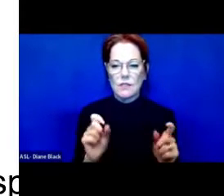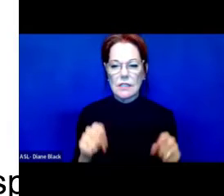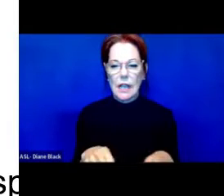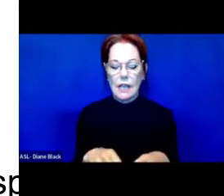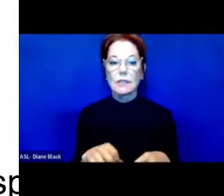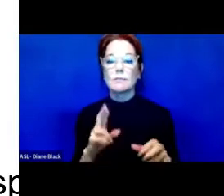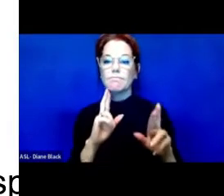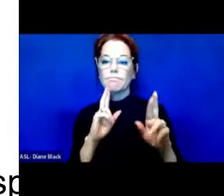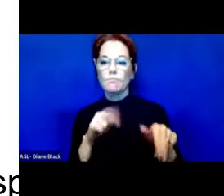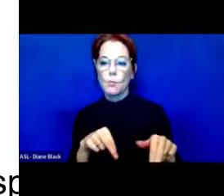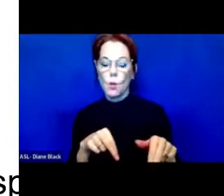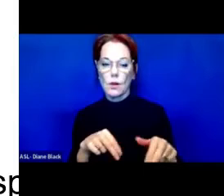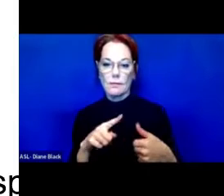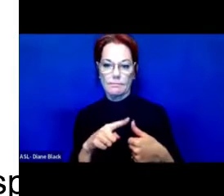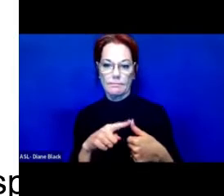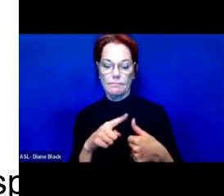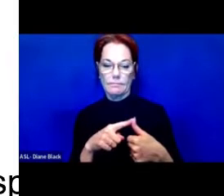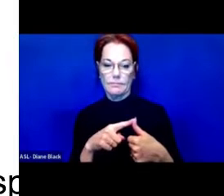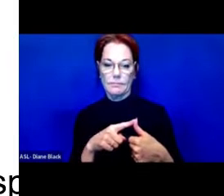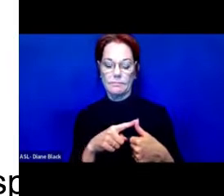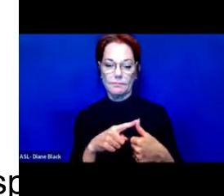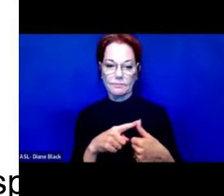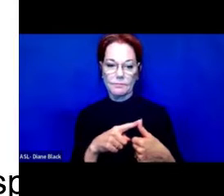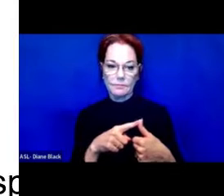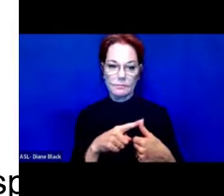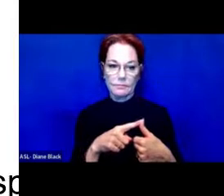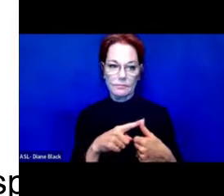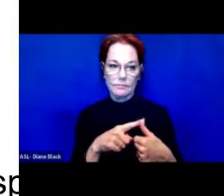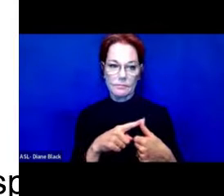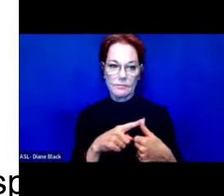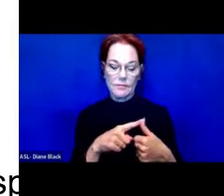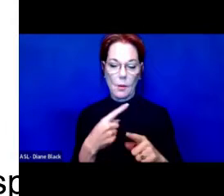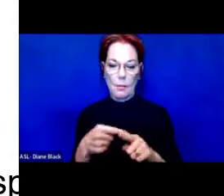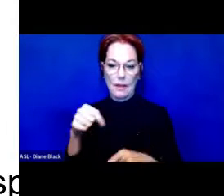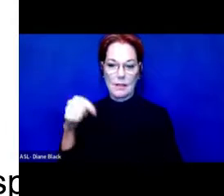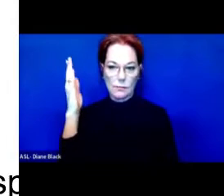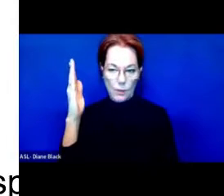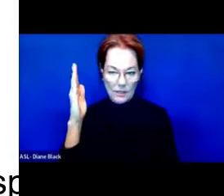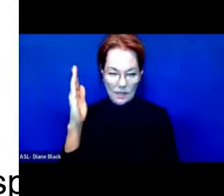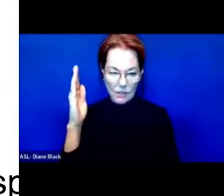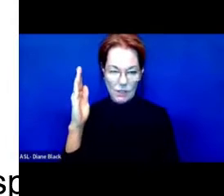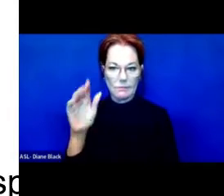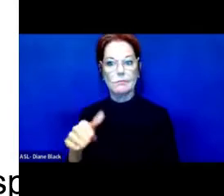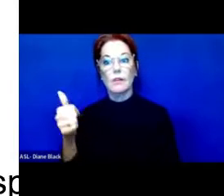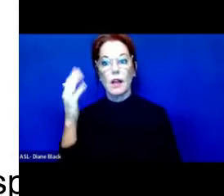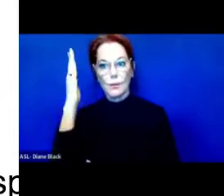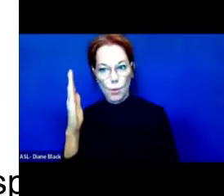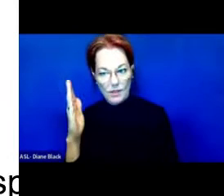the primary product of this work. But this presentation, and many other presentations that we're doing at conferences, etc,